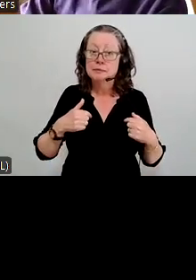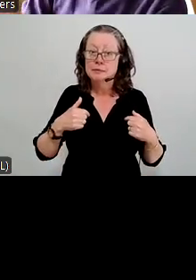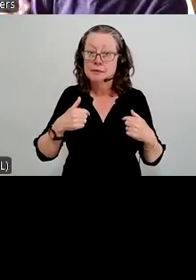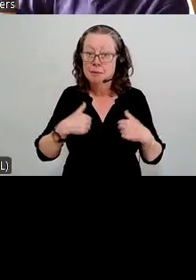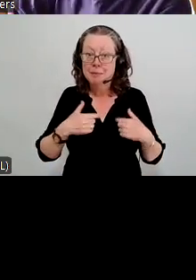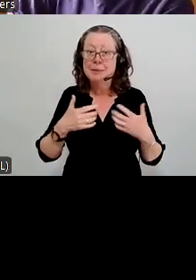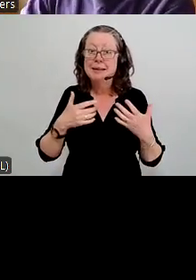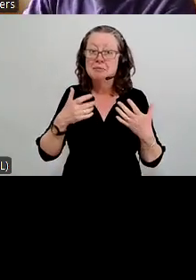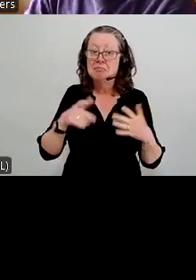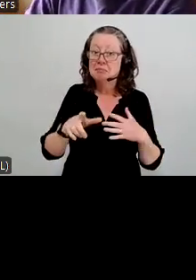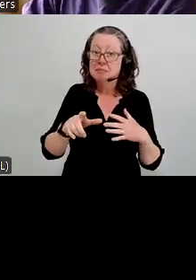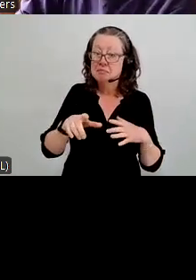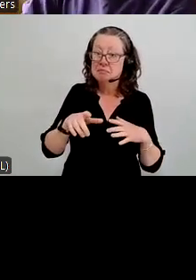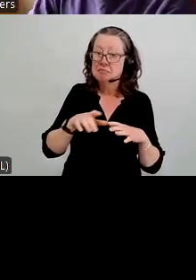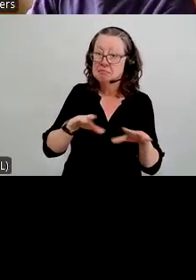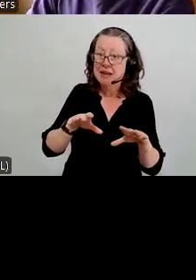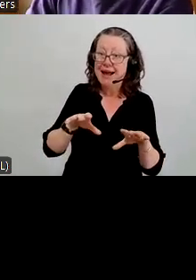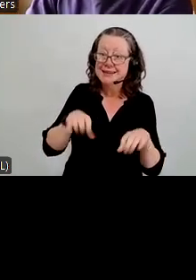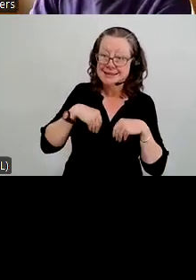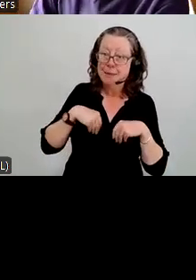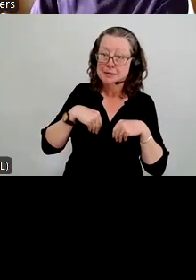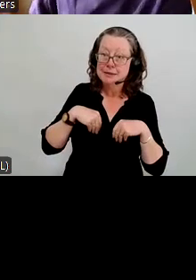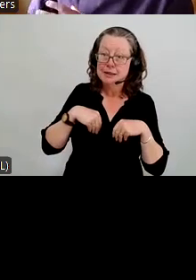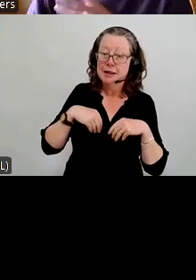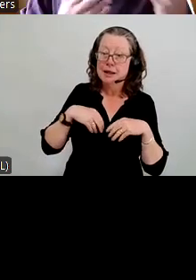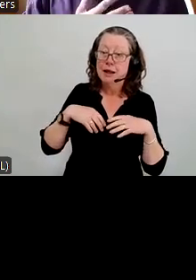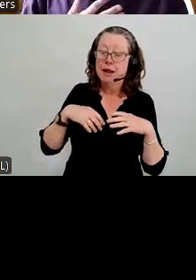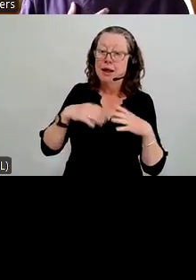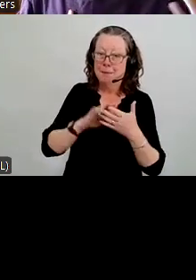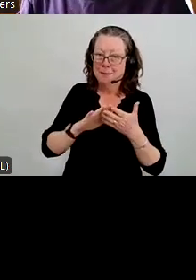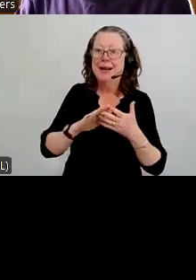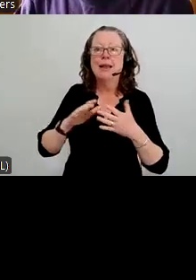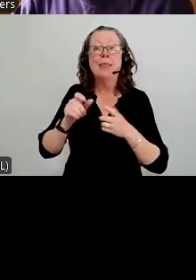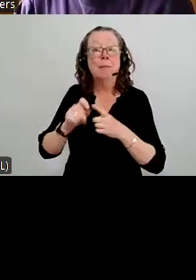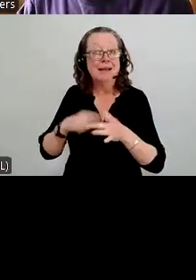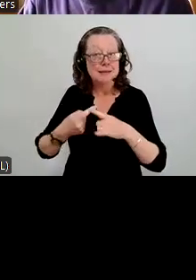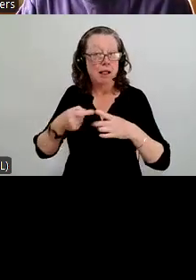it'll then load the pixel data and then send that data to Meta.